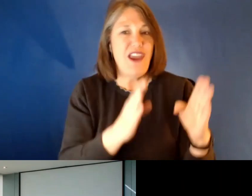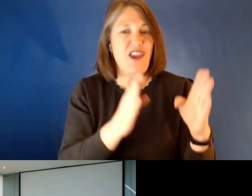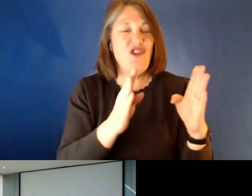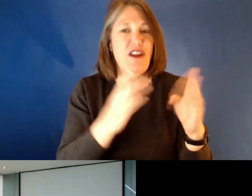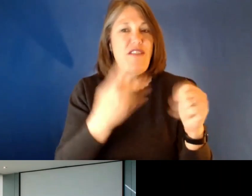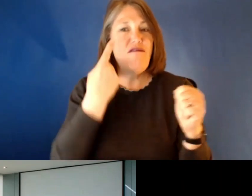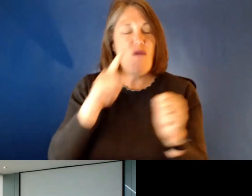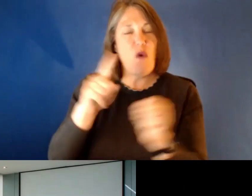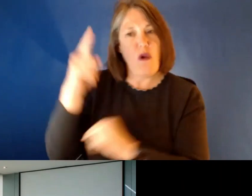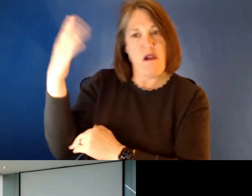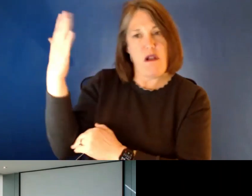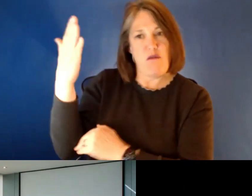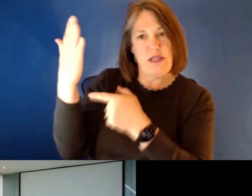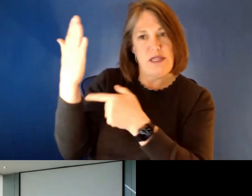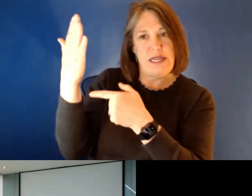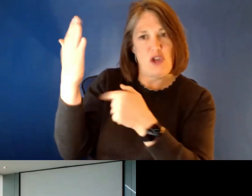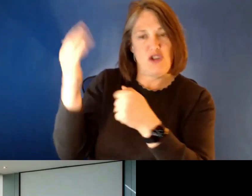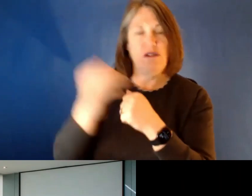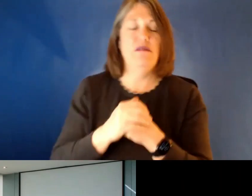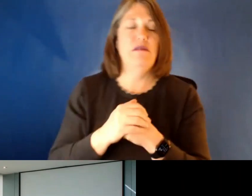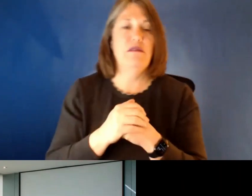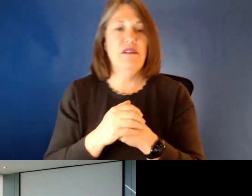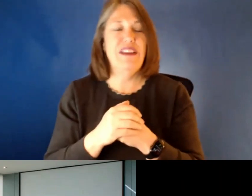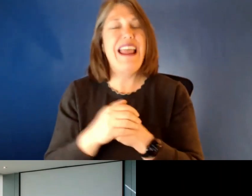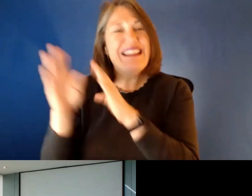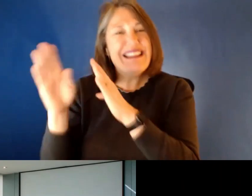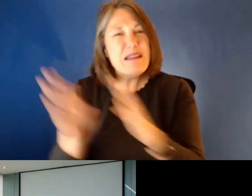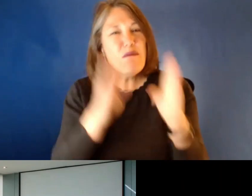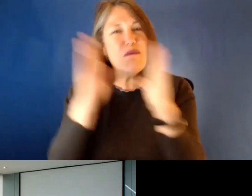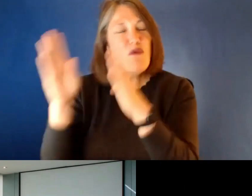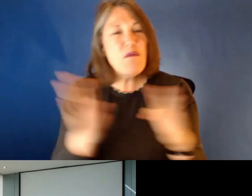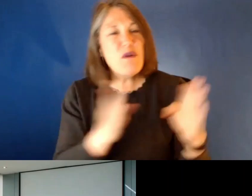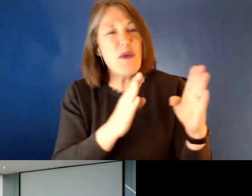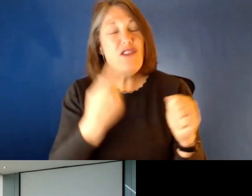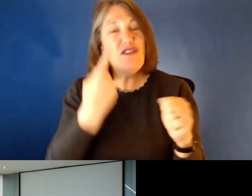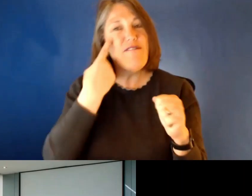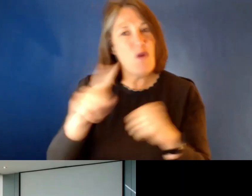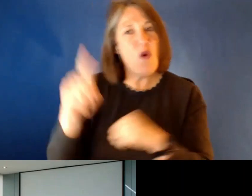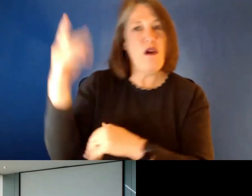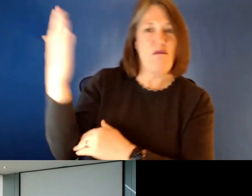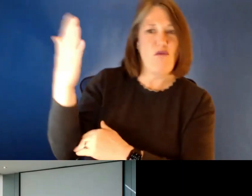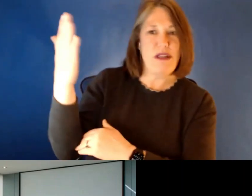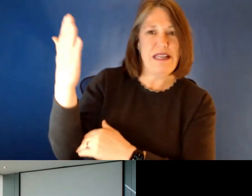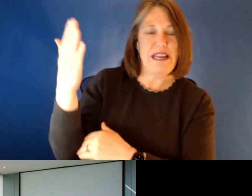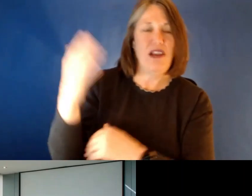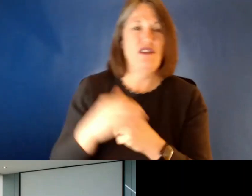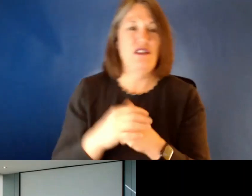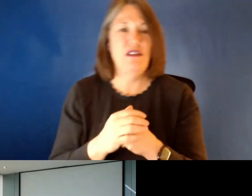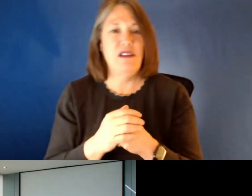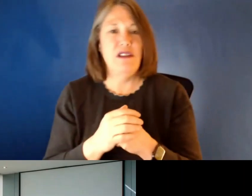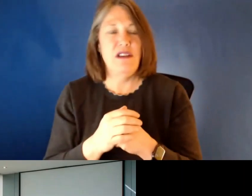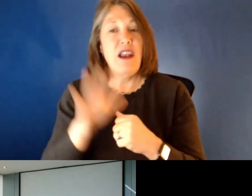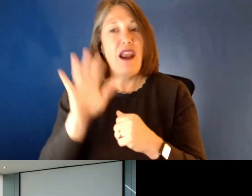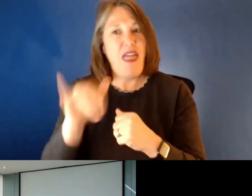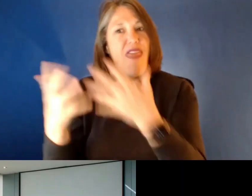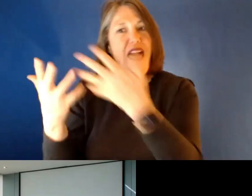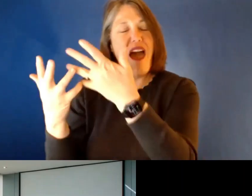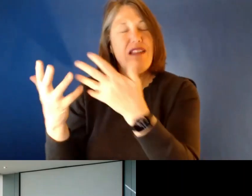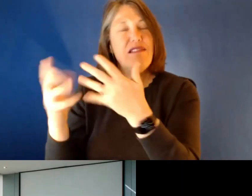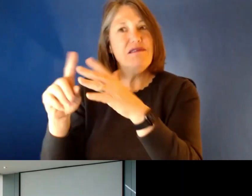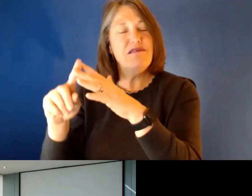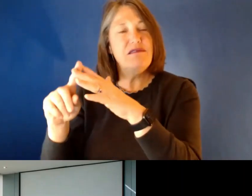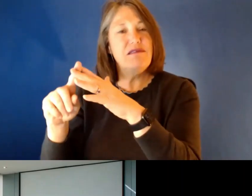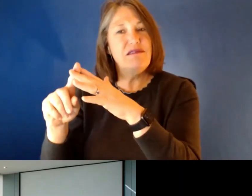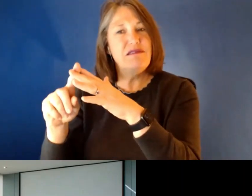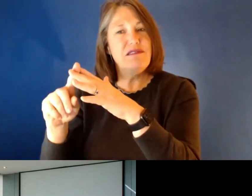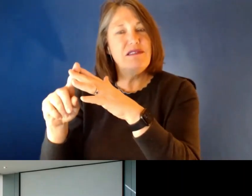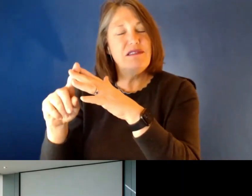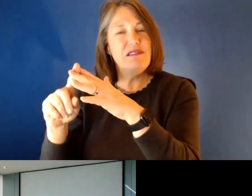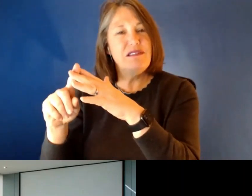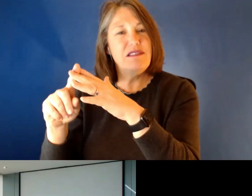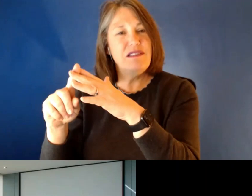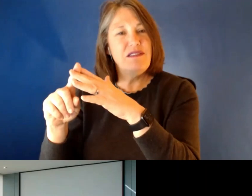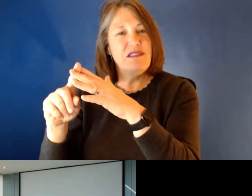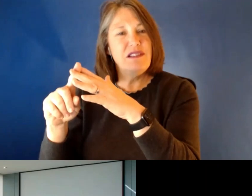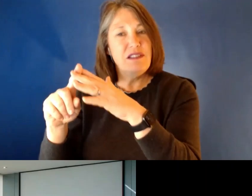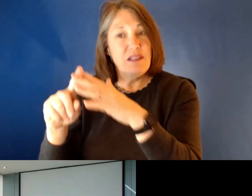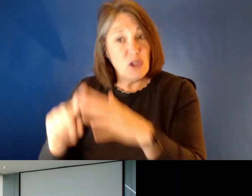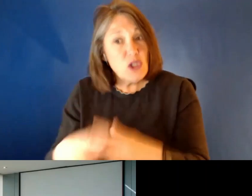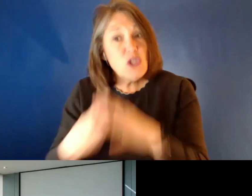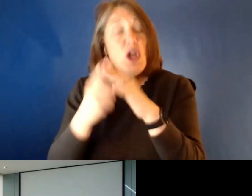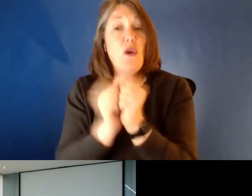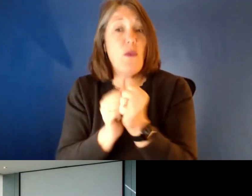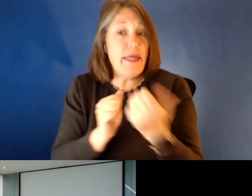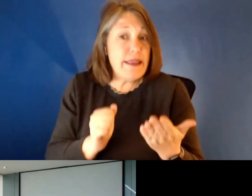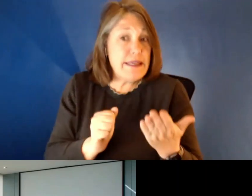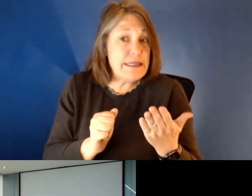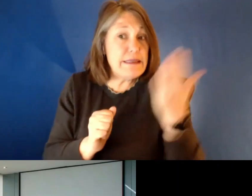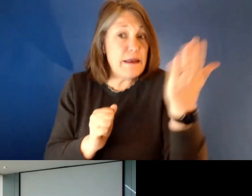06:12:45 And it is the preparation of a presentation that flows from the submissions and acceptances